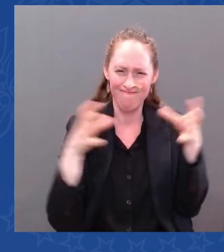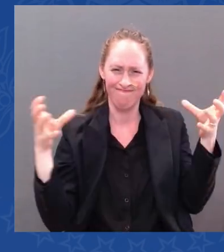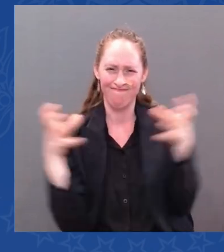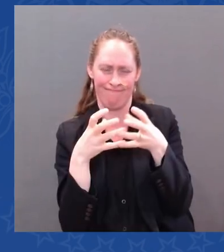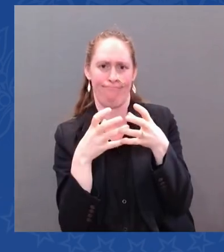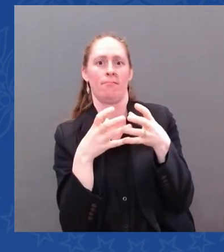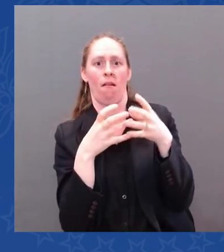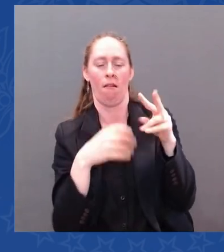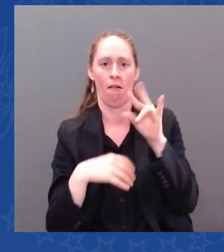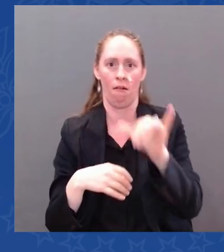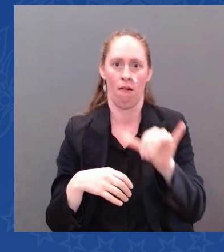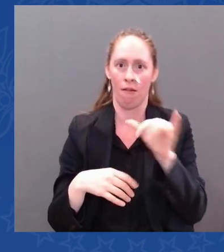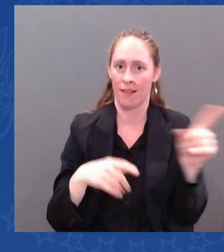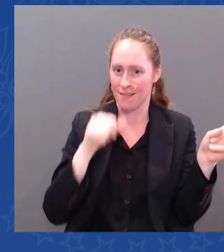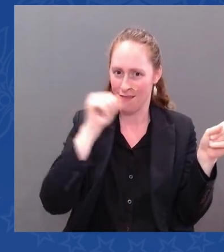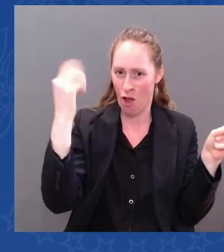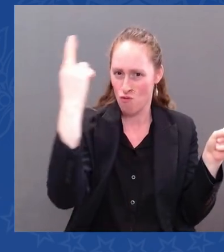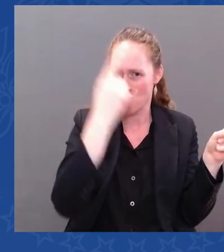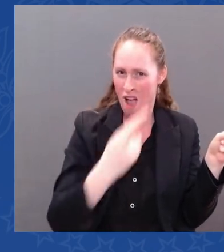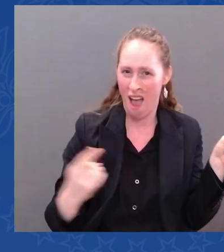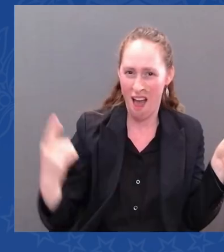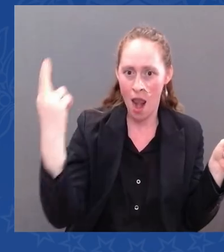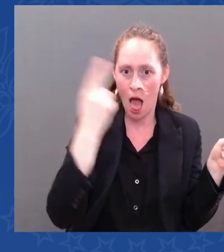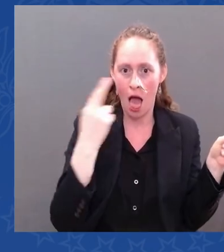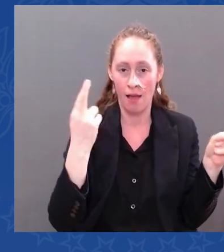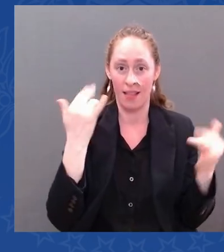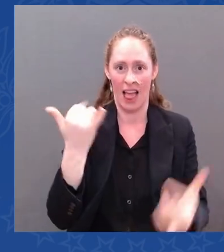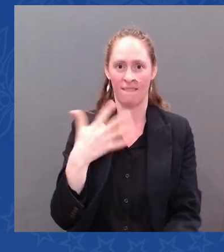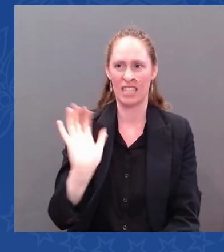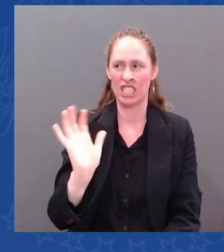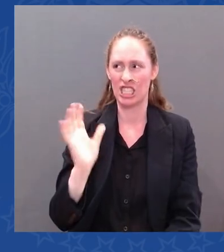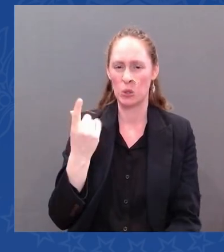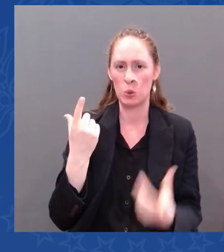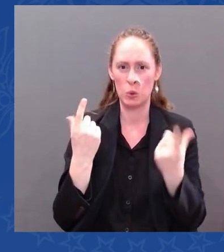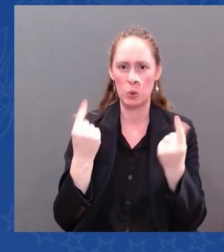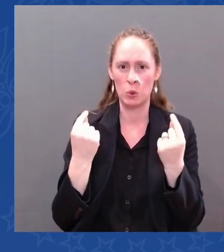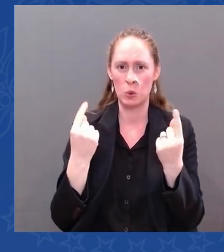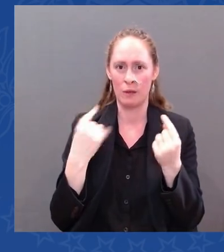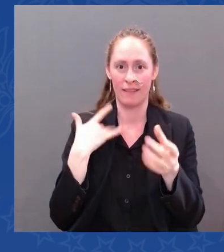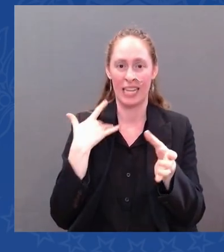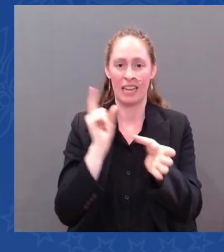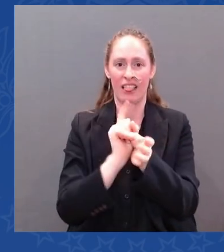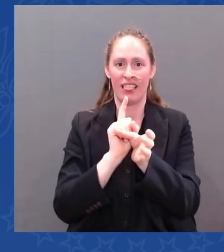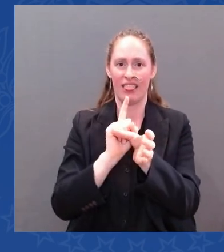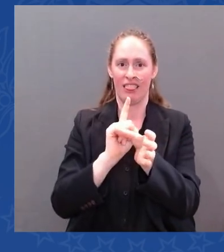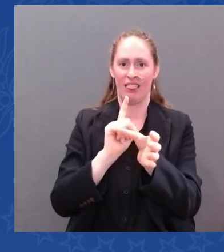We've seen it before. He's run a lot of false-flag operations. Whenever he starts talking about something he thinks